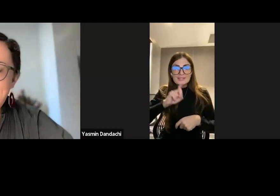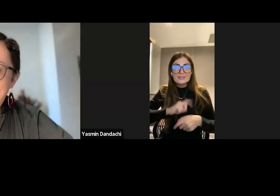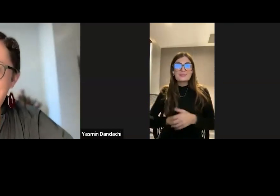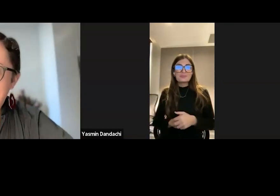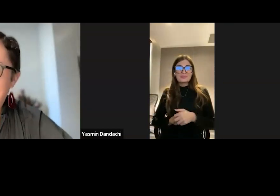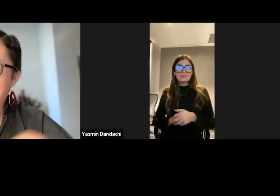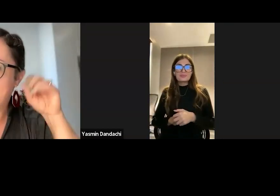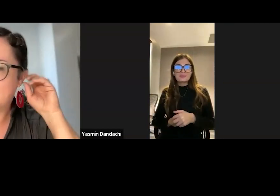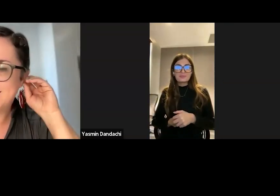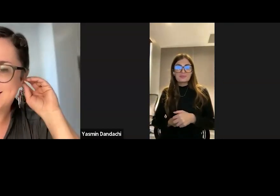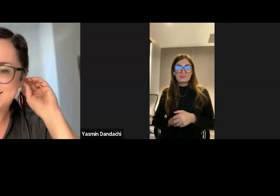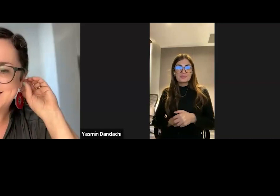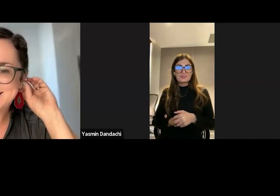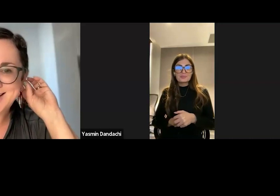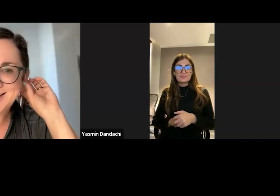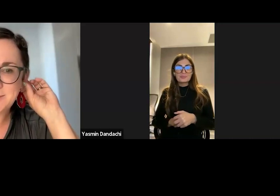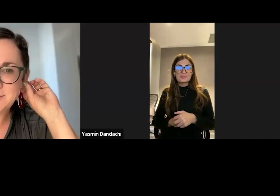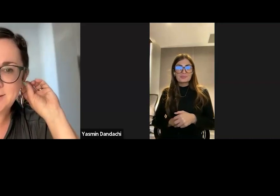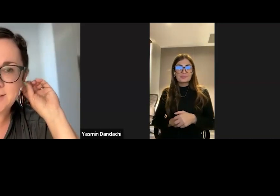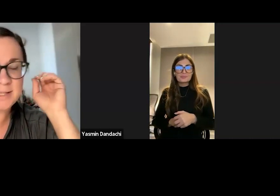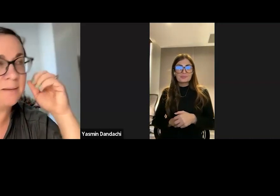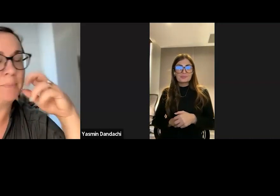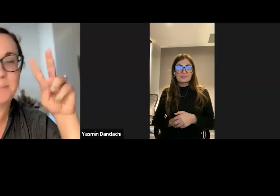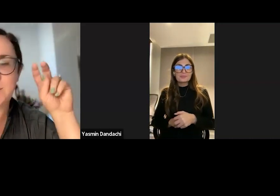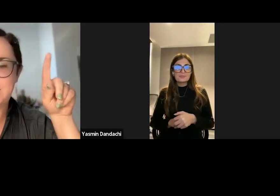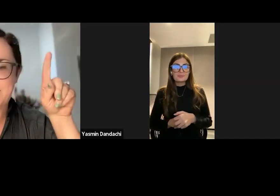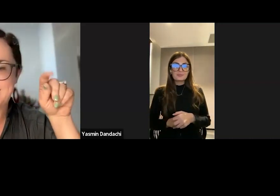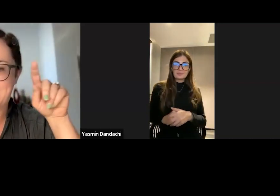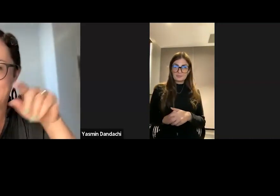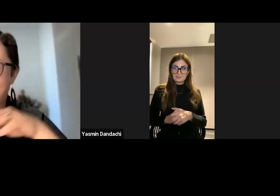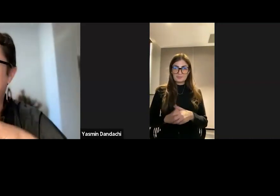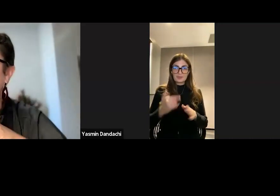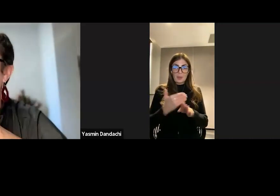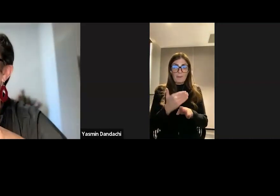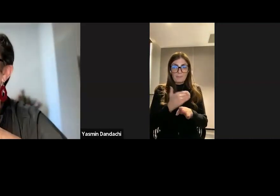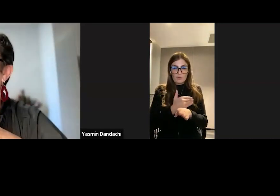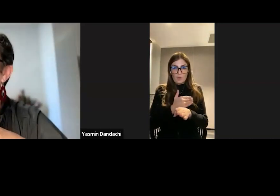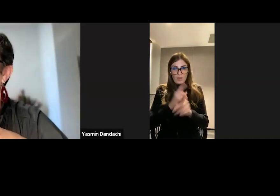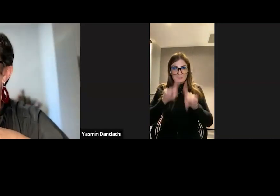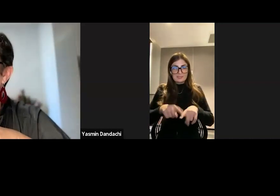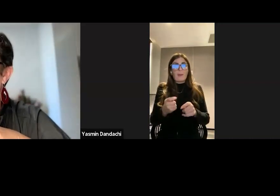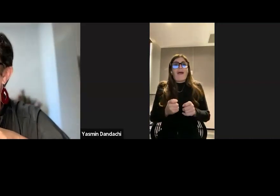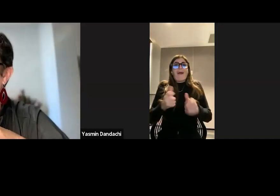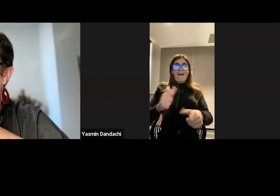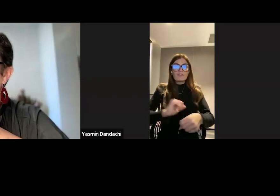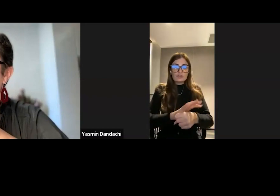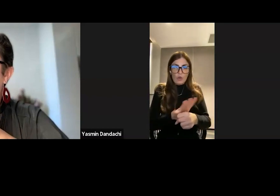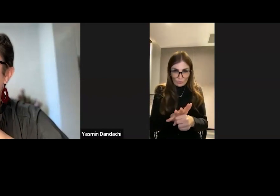And I just wanted, before I get stuck in, I just wanted to acknowledge that post-pandemic, and for those on the phone,